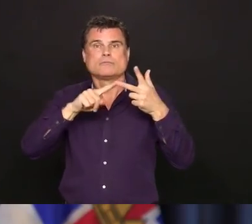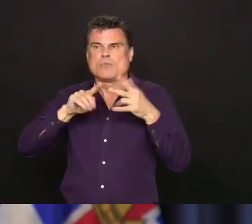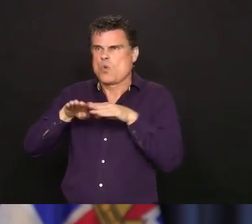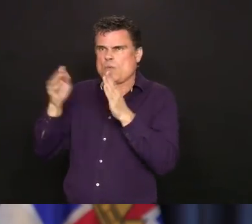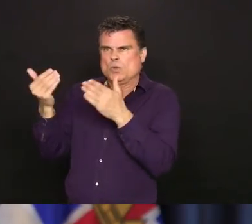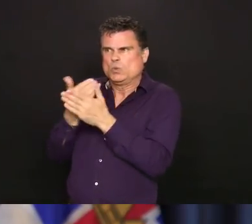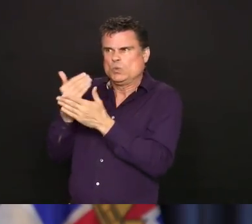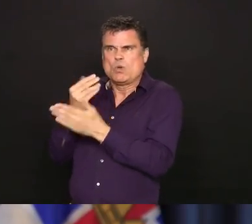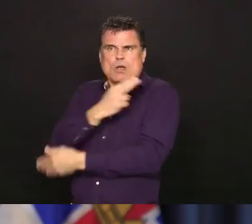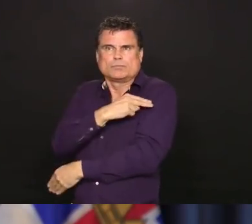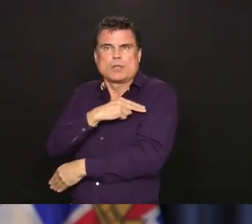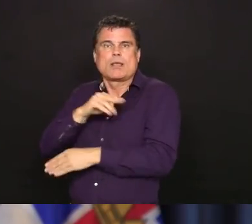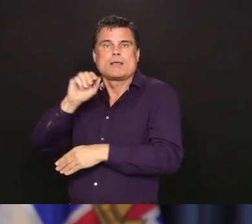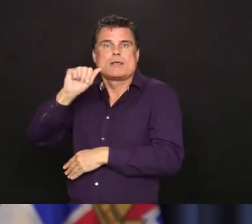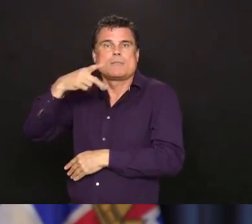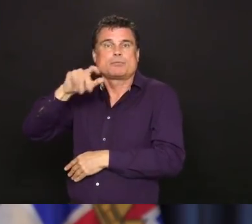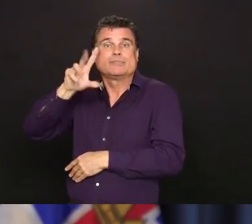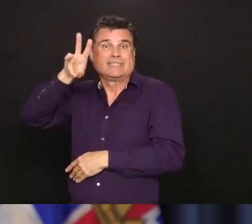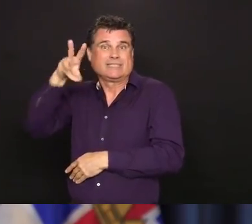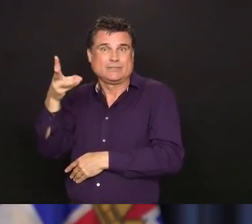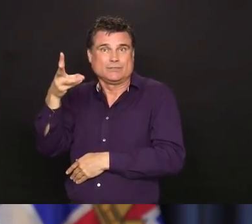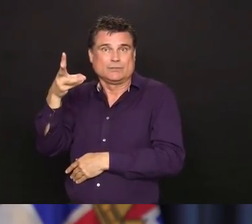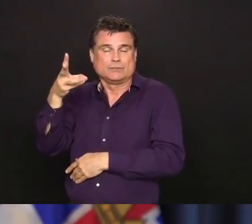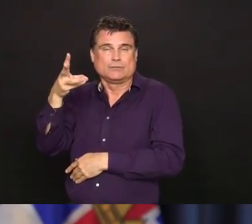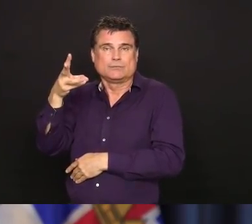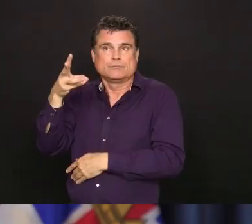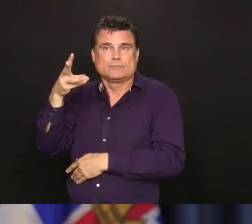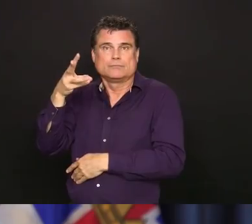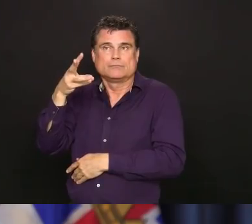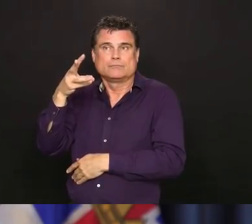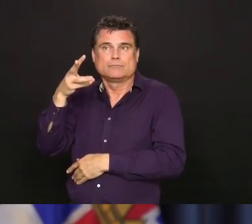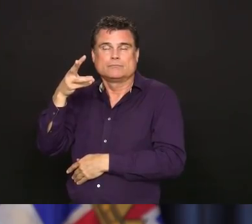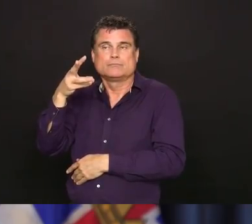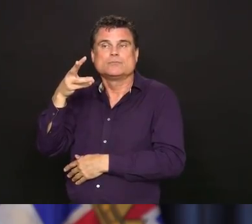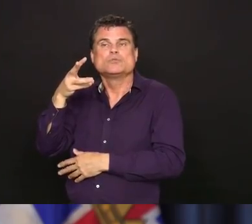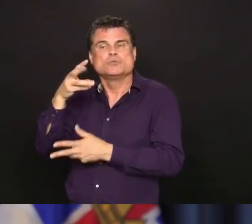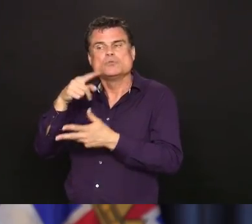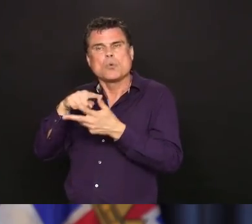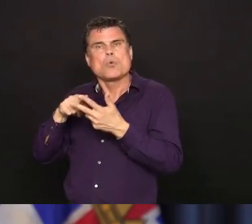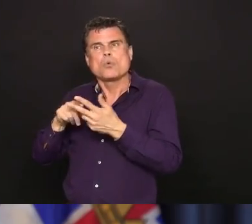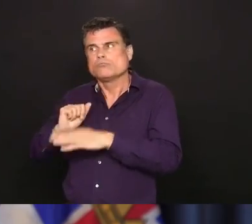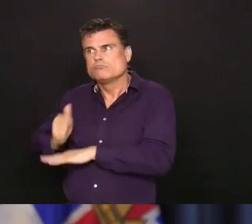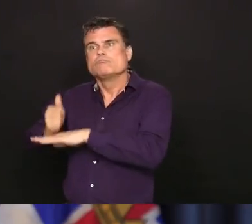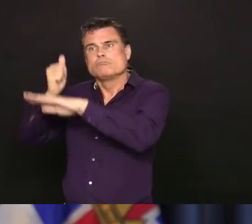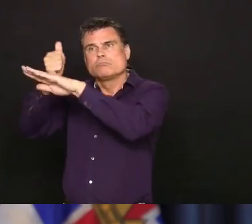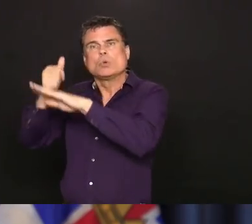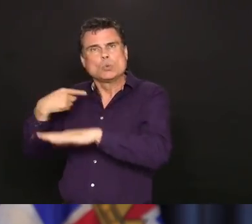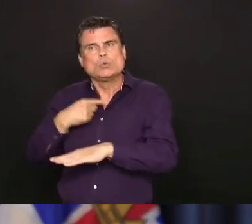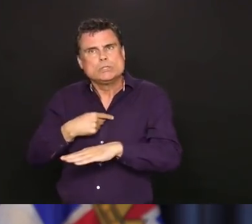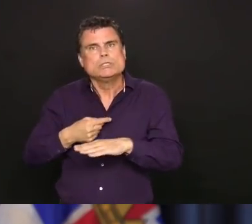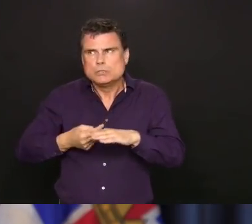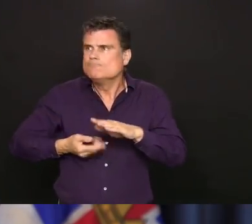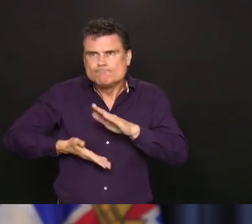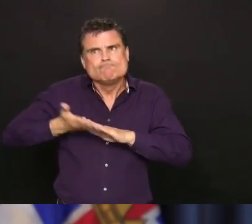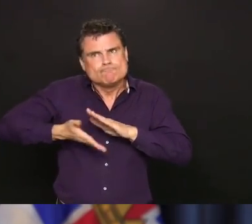health centre. It's to say we're continuing to work and work hard to ensure that